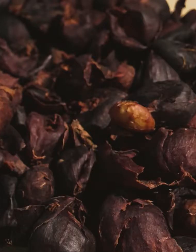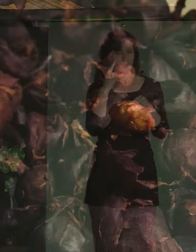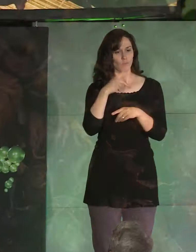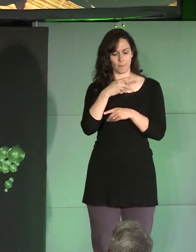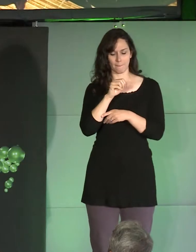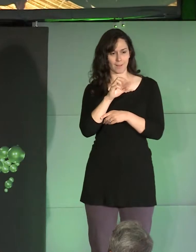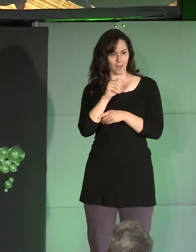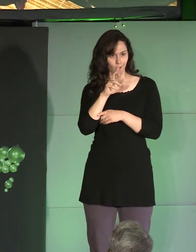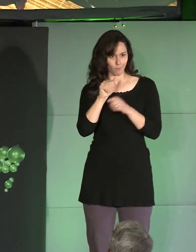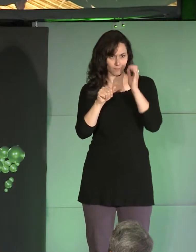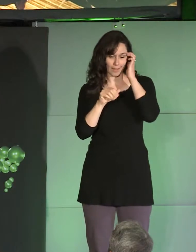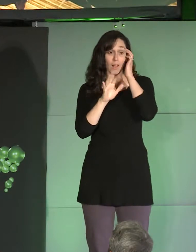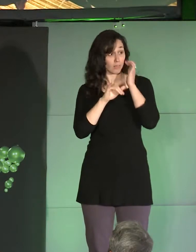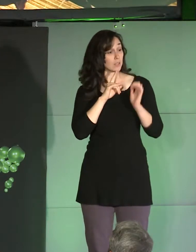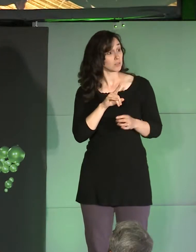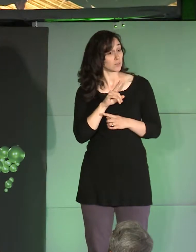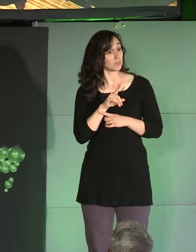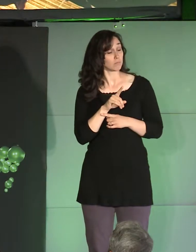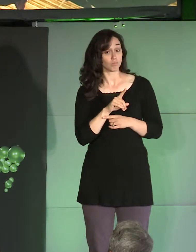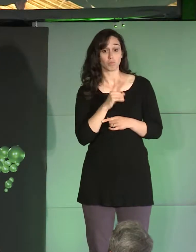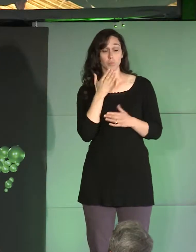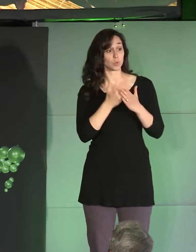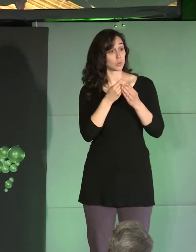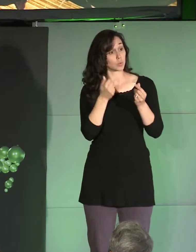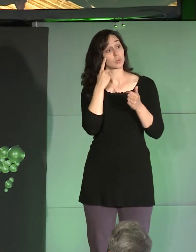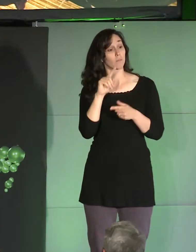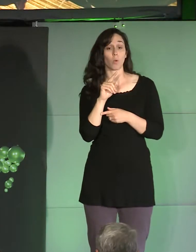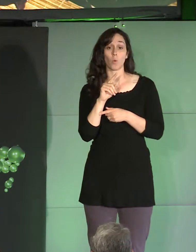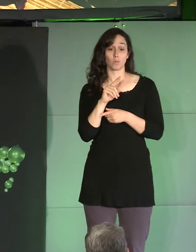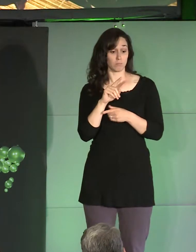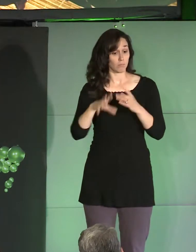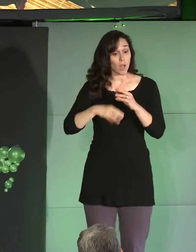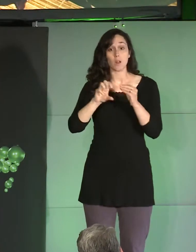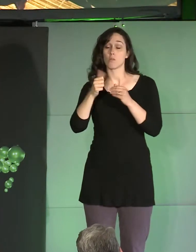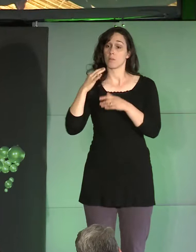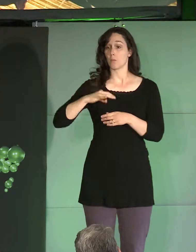And it's actually a very viable solution for coffee farmers in Central America to add another source of profit.